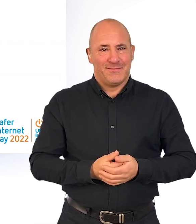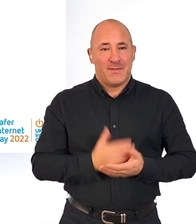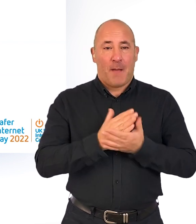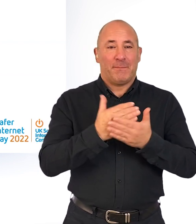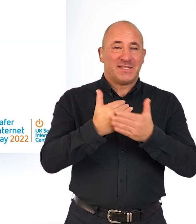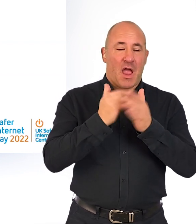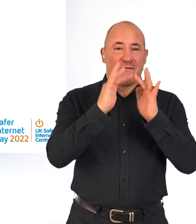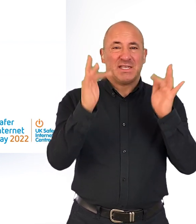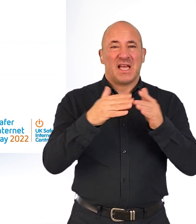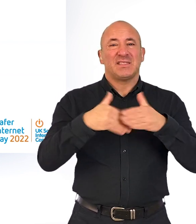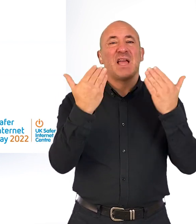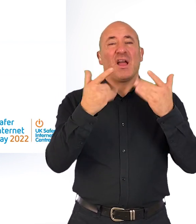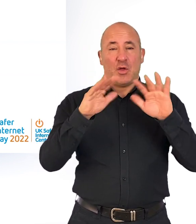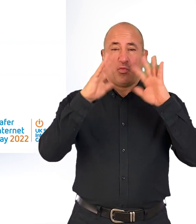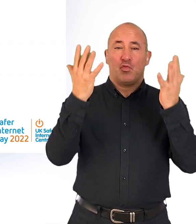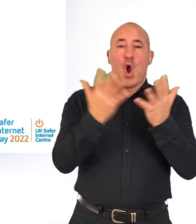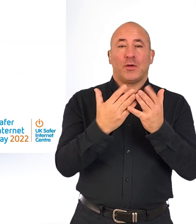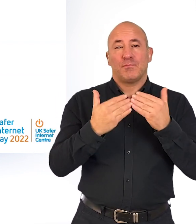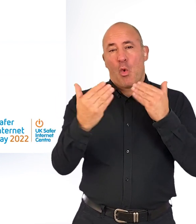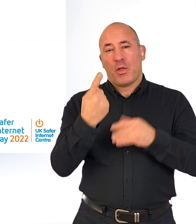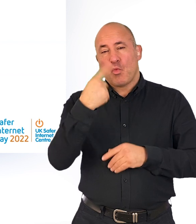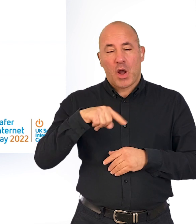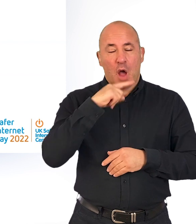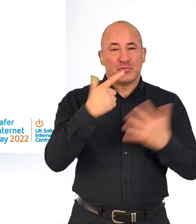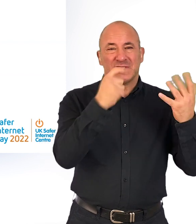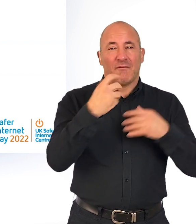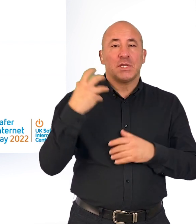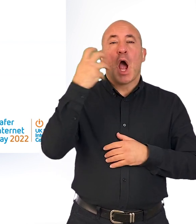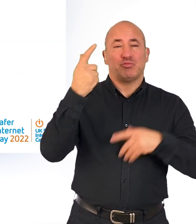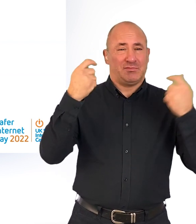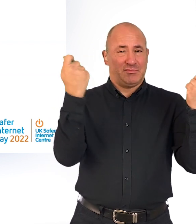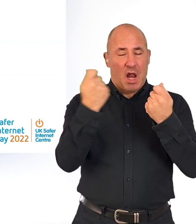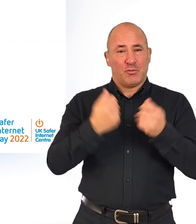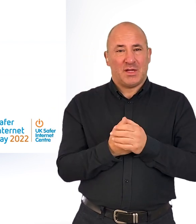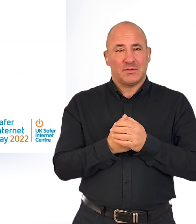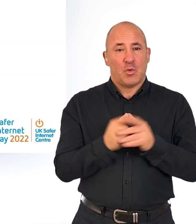Safer Internet Day is celebrated across the globe in over 170 countries,